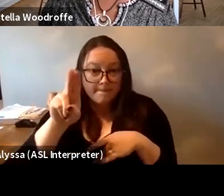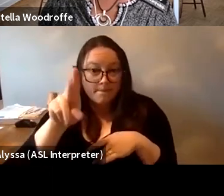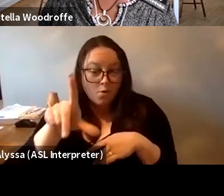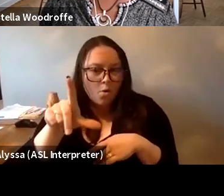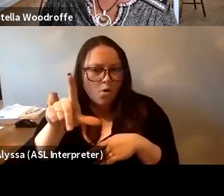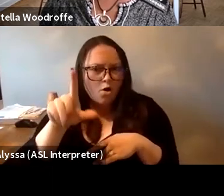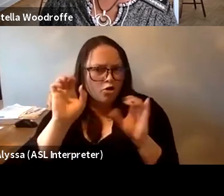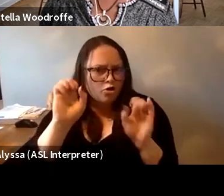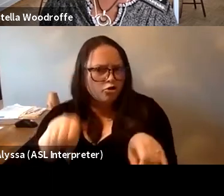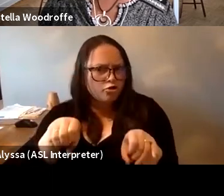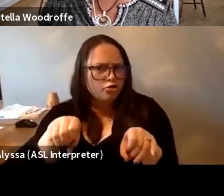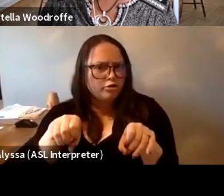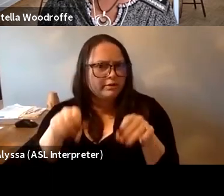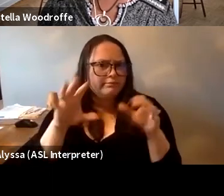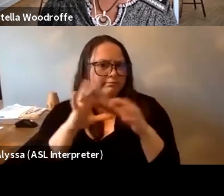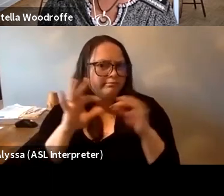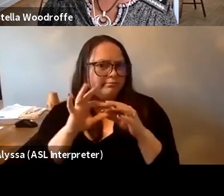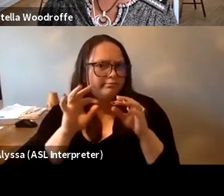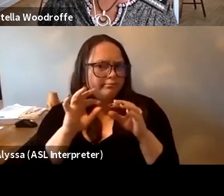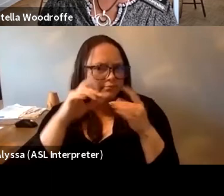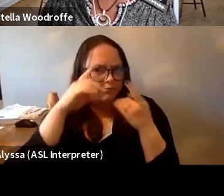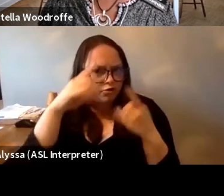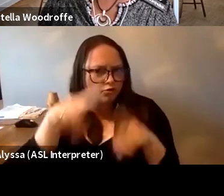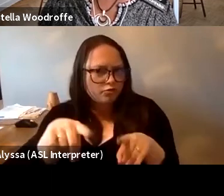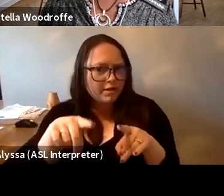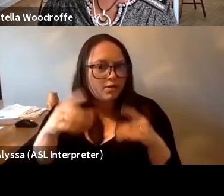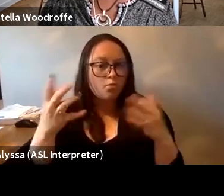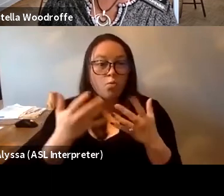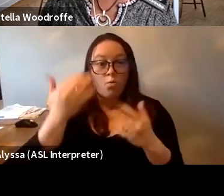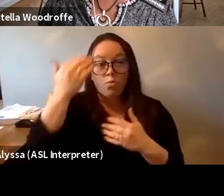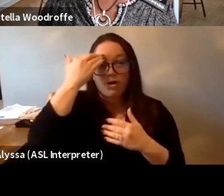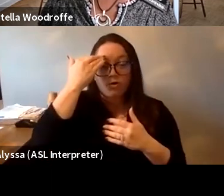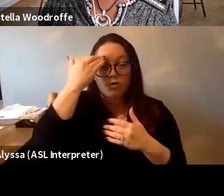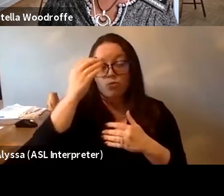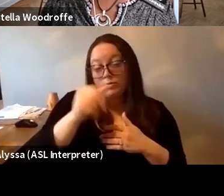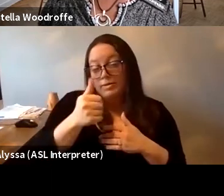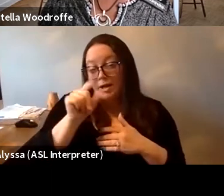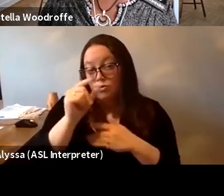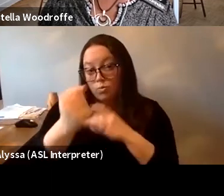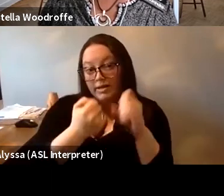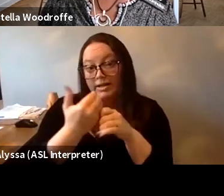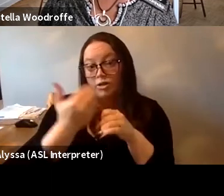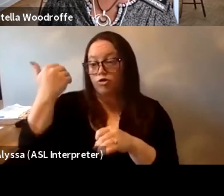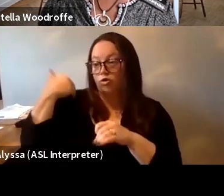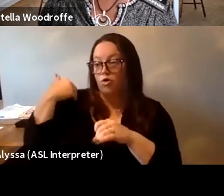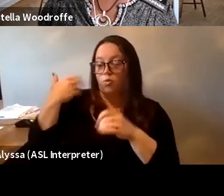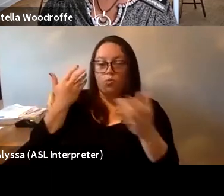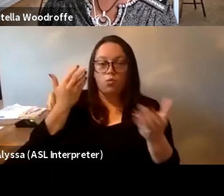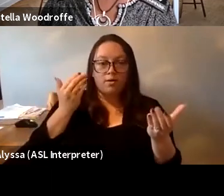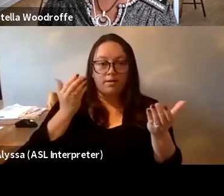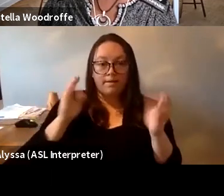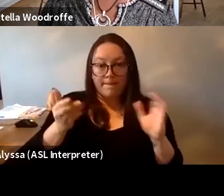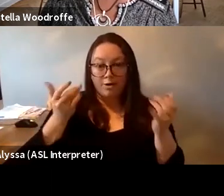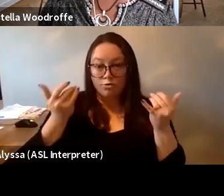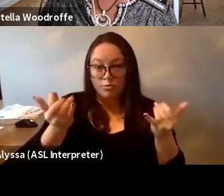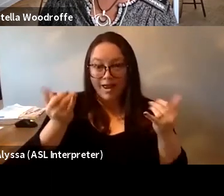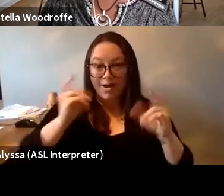ago, is different from what we know, now, the services that Maudelynes' son, and my daughter has weren't even available for